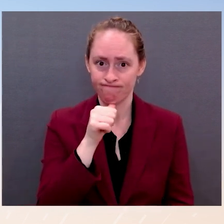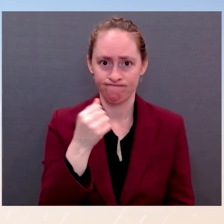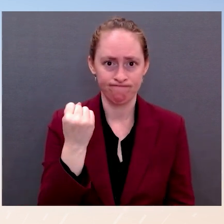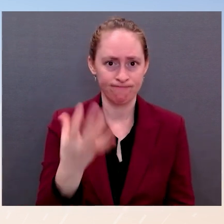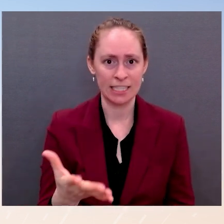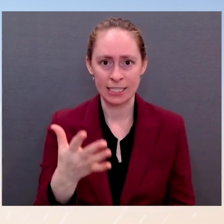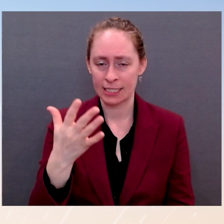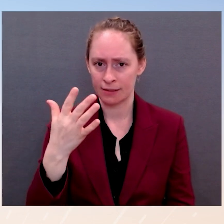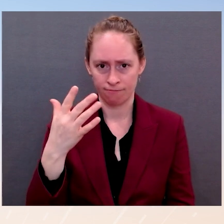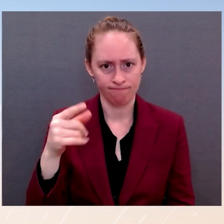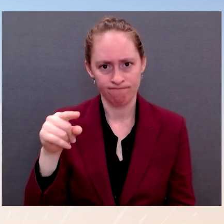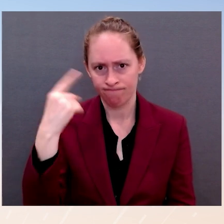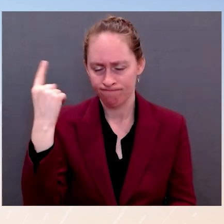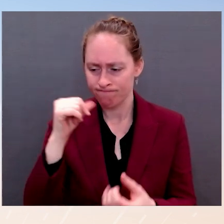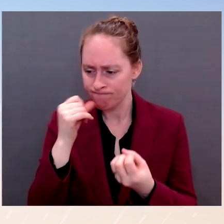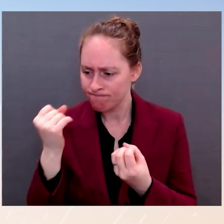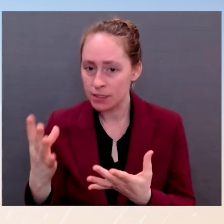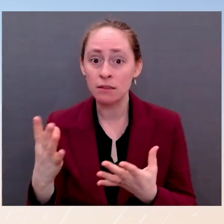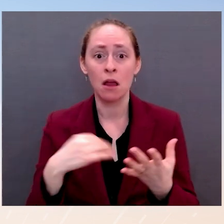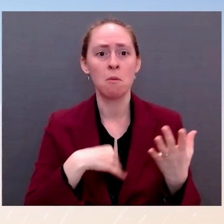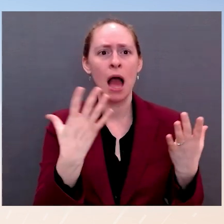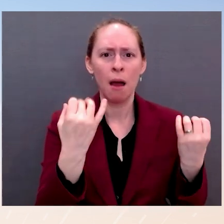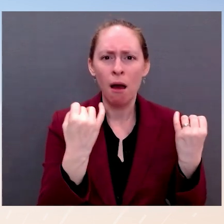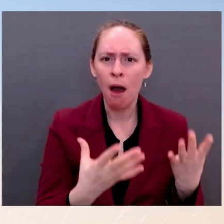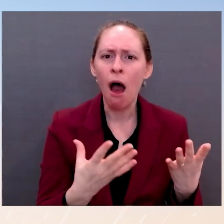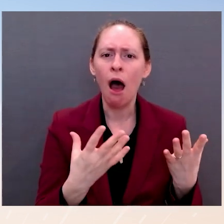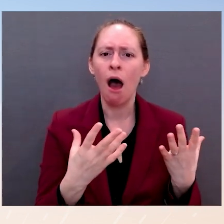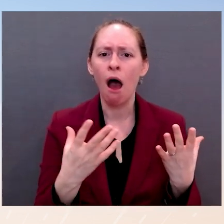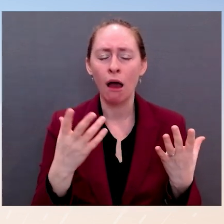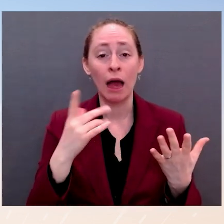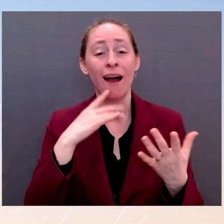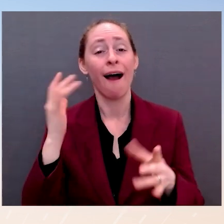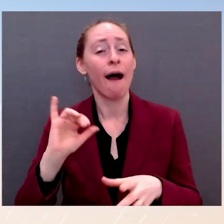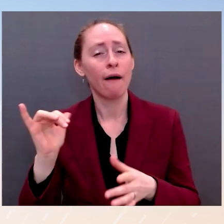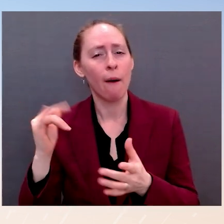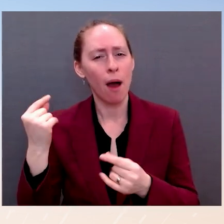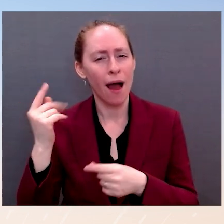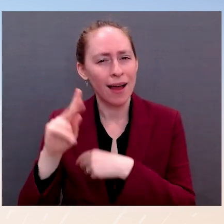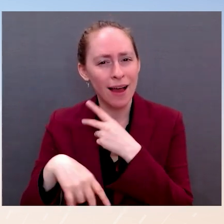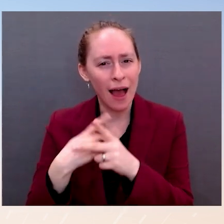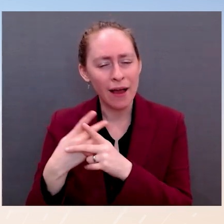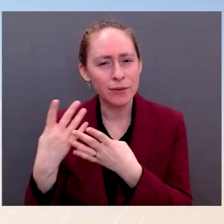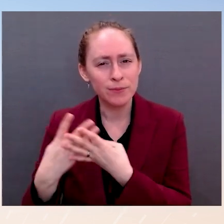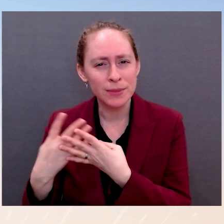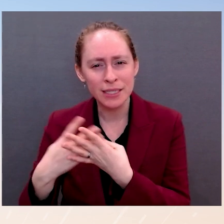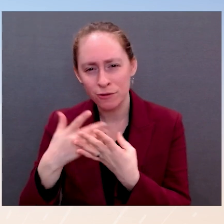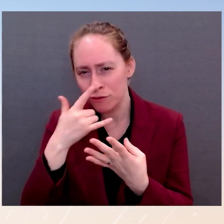by the type of screening. And so for some types of screening, black people are more likely than white people